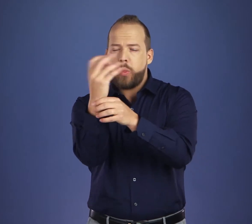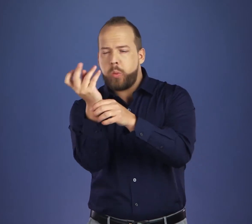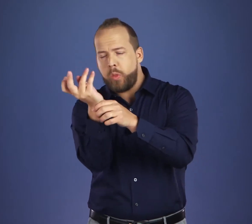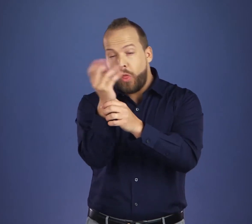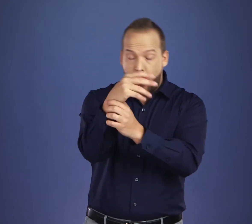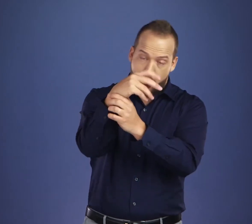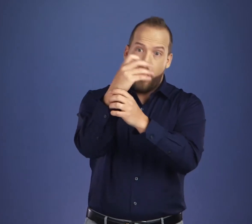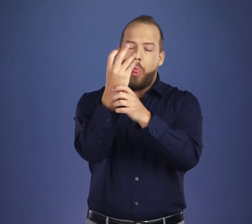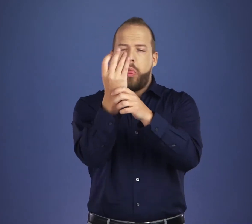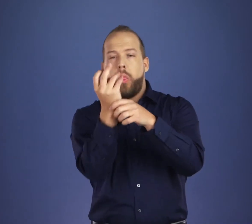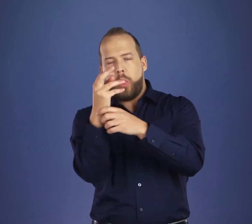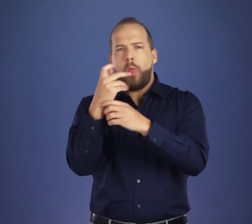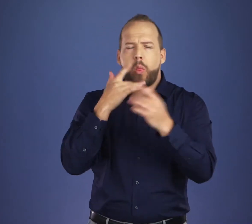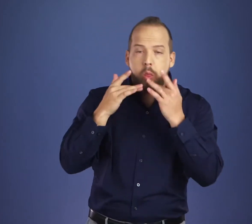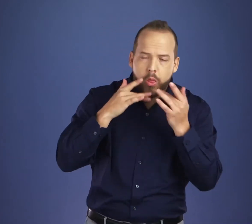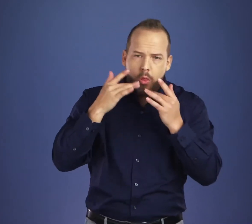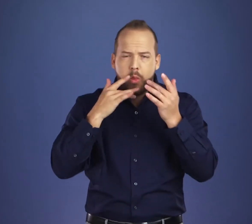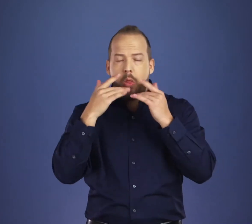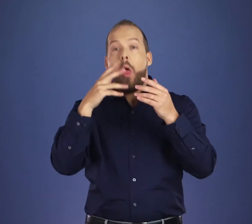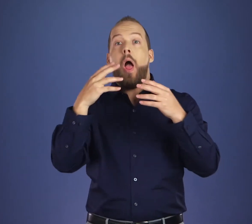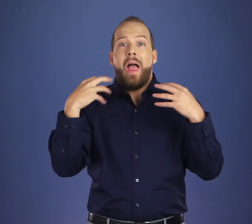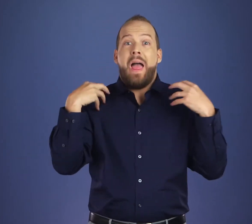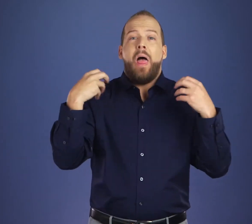were like flickering candles in a windstorm.